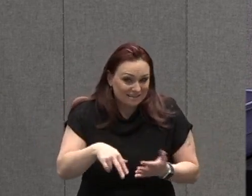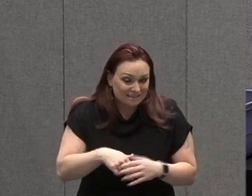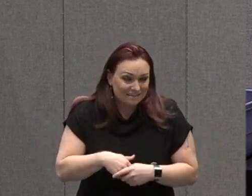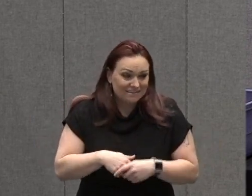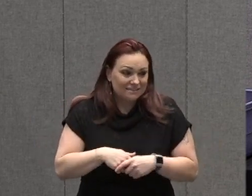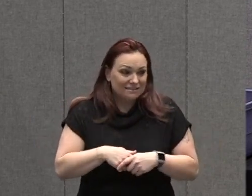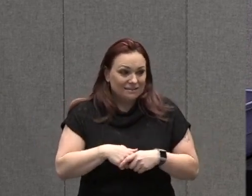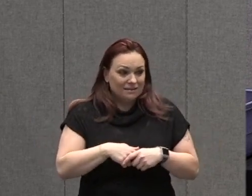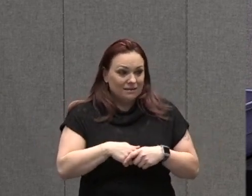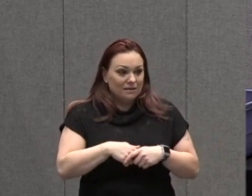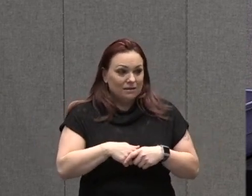So I have a beat here.